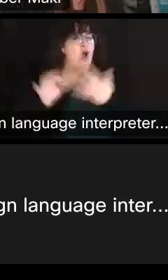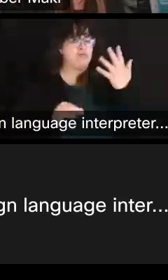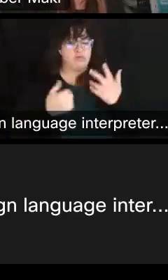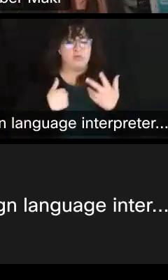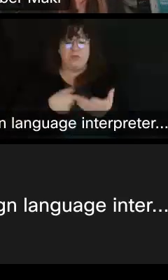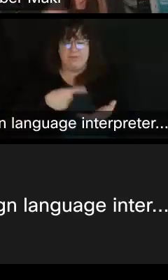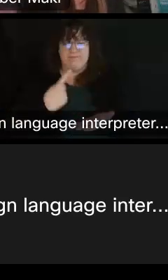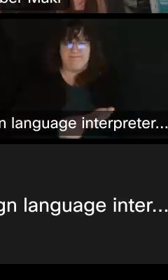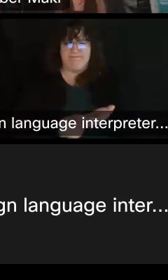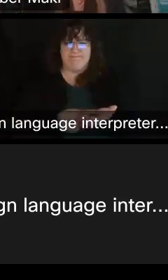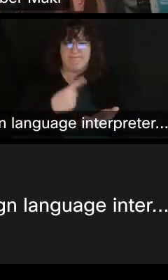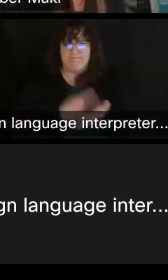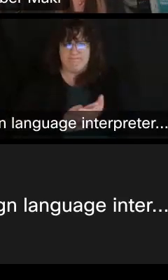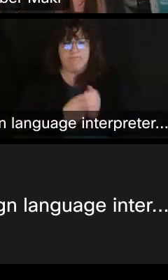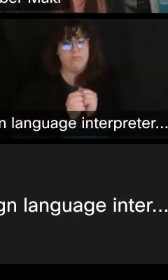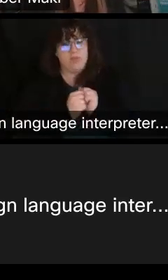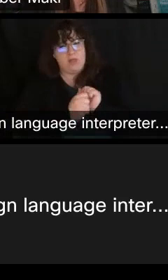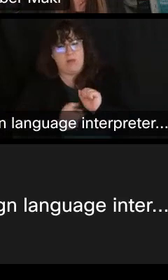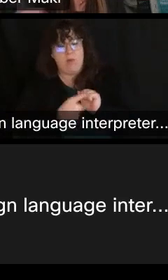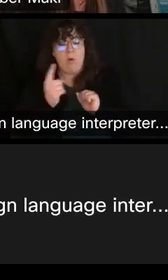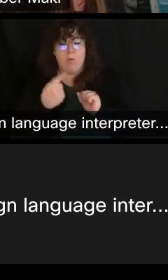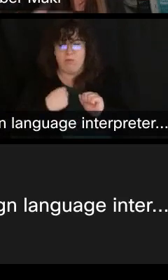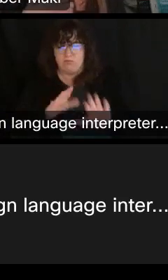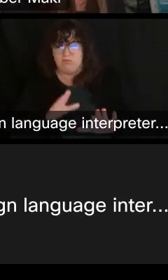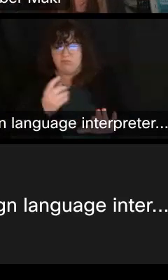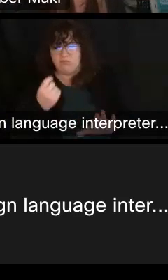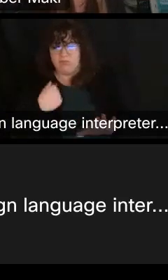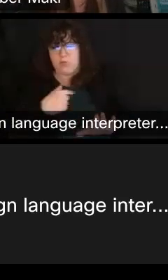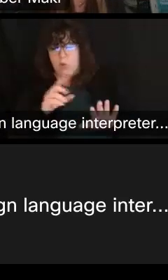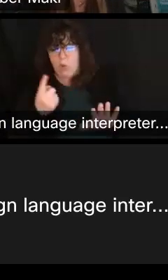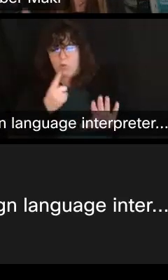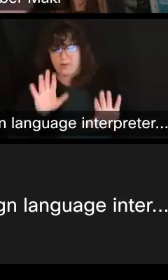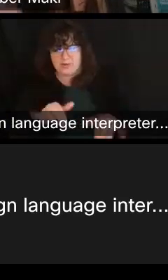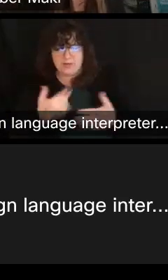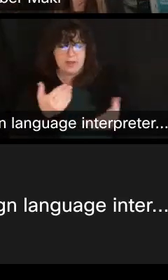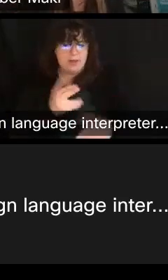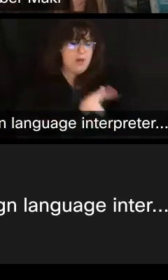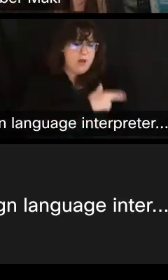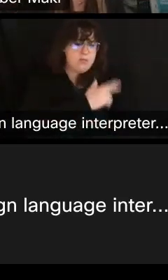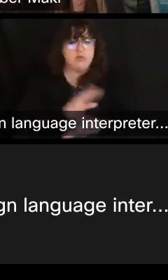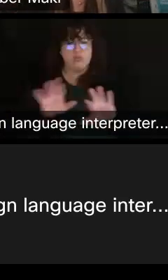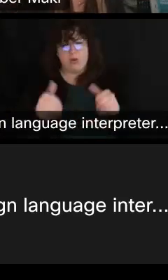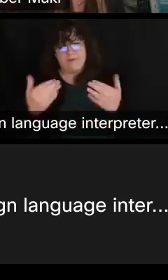constantly sending the message to providers and hospitals. They need to contact the waiver